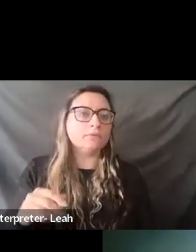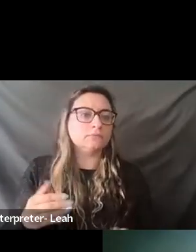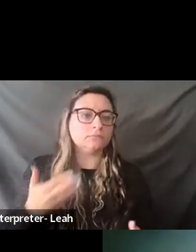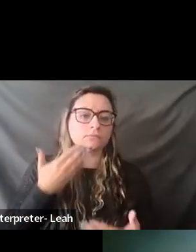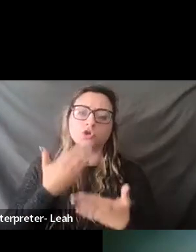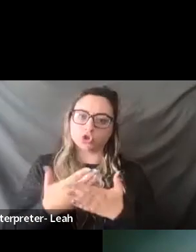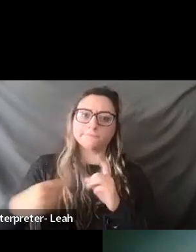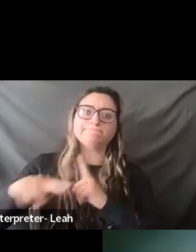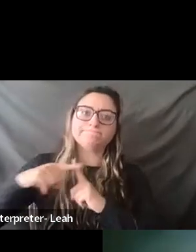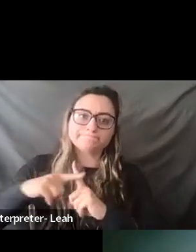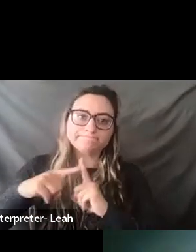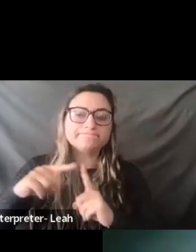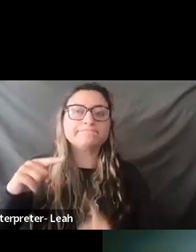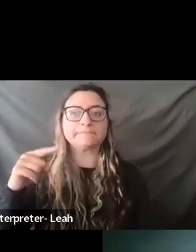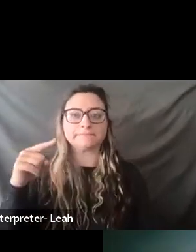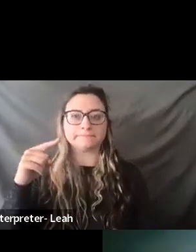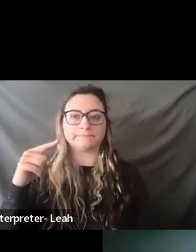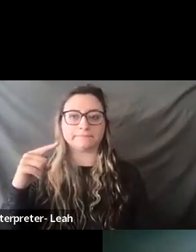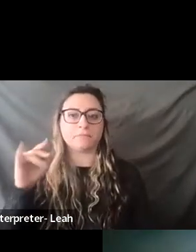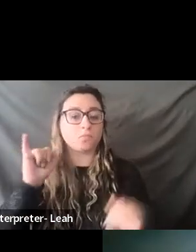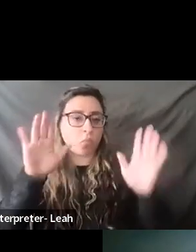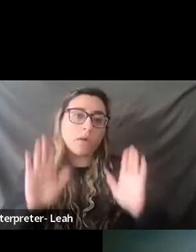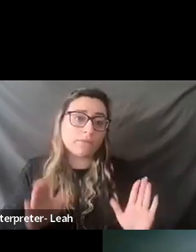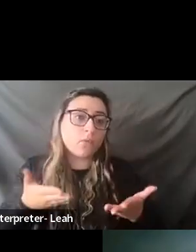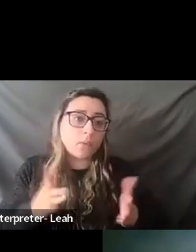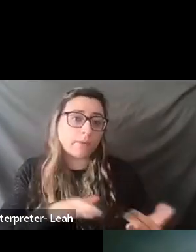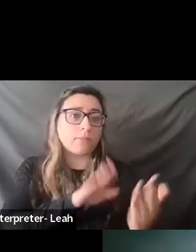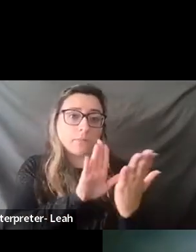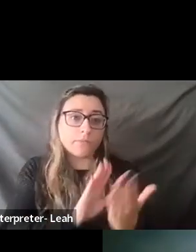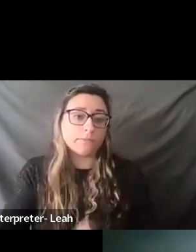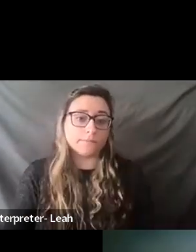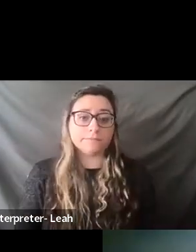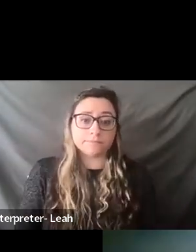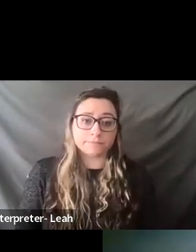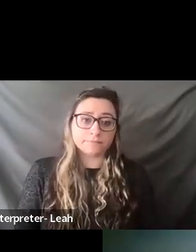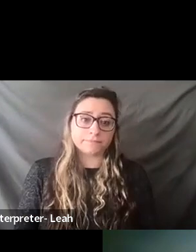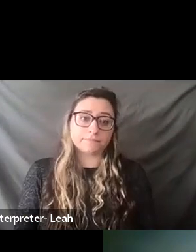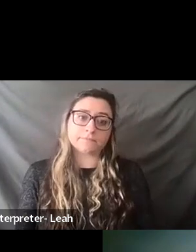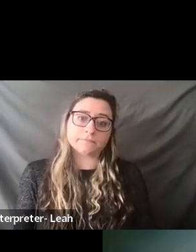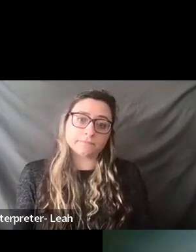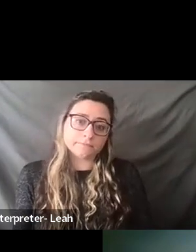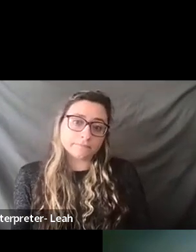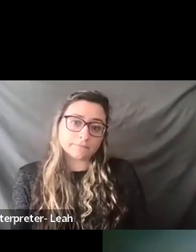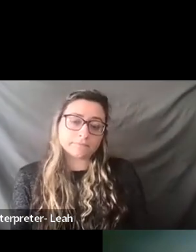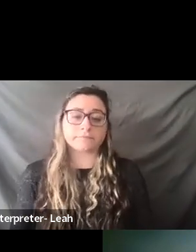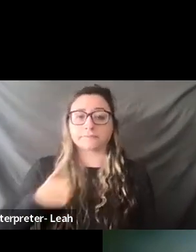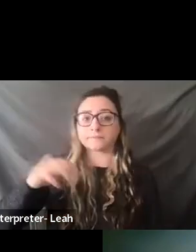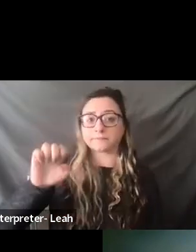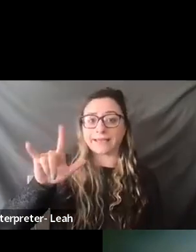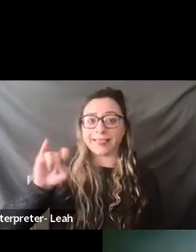You know, and certainly in a place where elders are valued as being wise and their lived experiences is upheld and valued. Yeah, I thought that was just very, very promising.